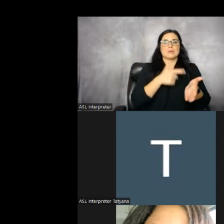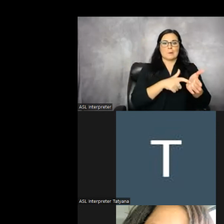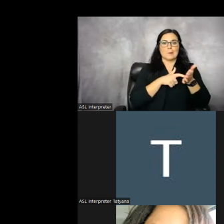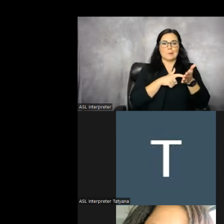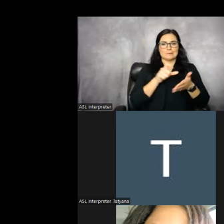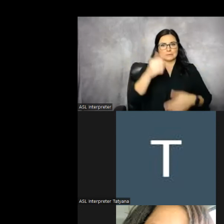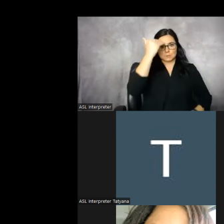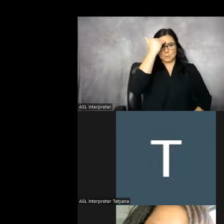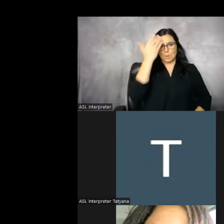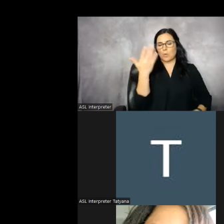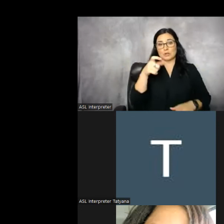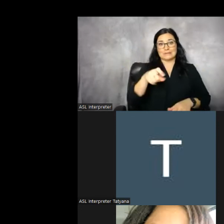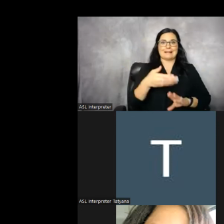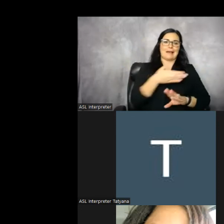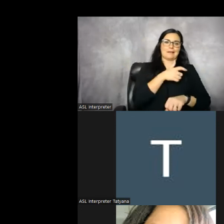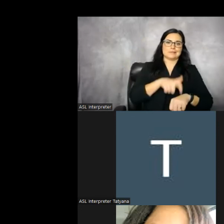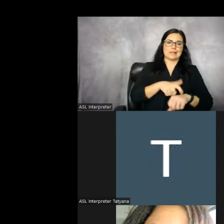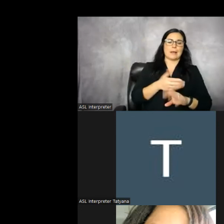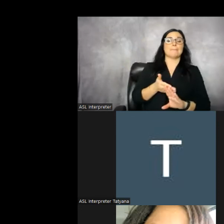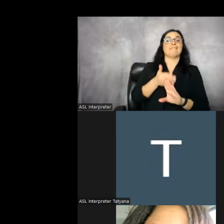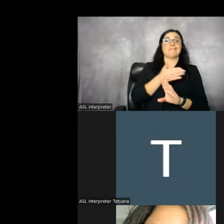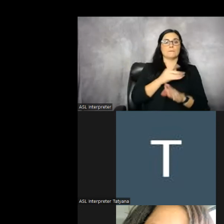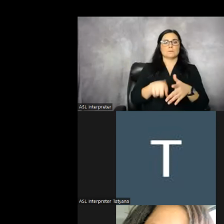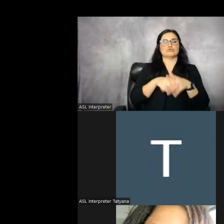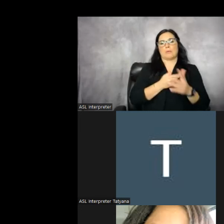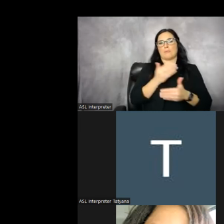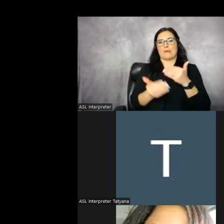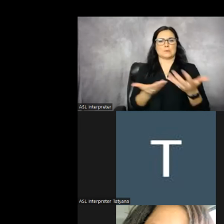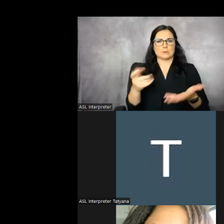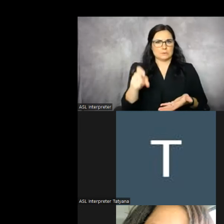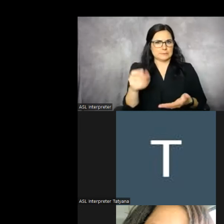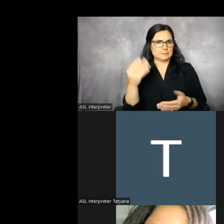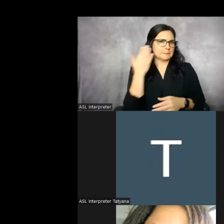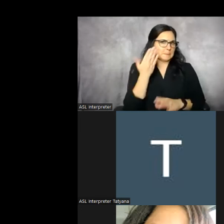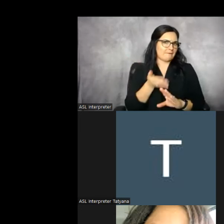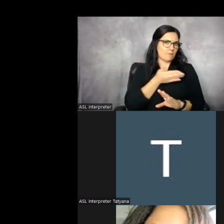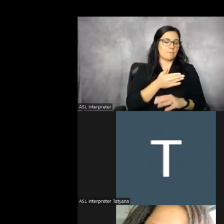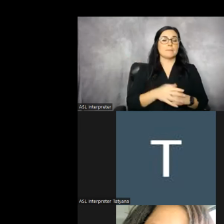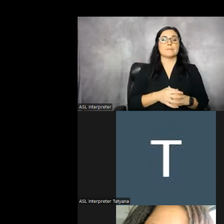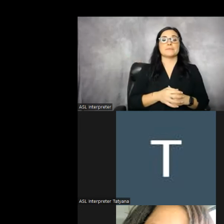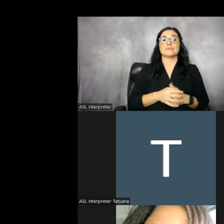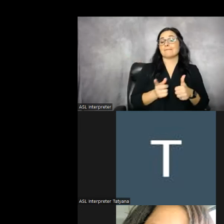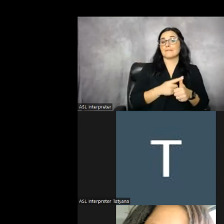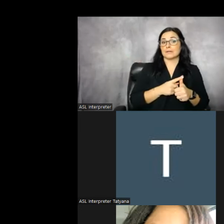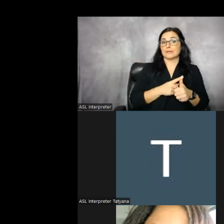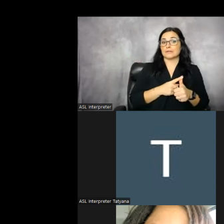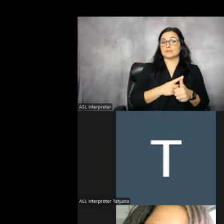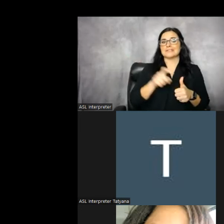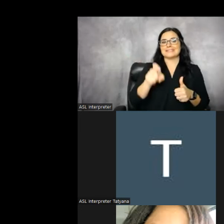what you need ahead of time before you can even start this process. First, you have to have an identification